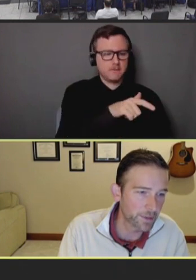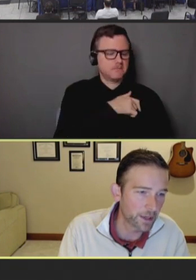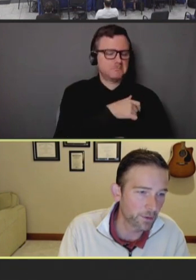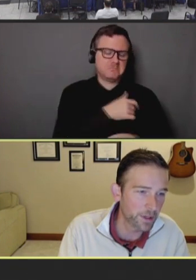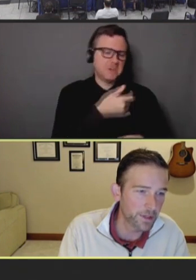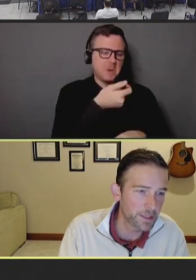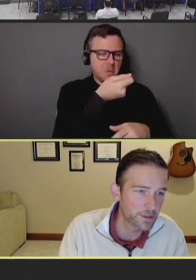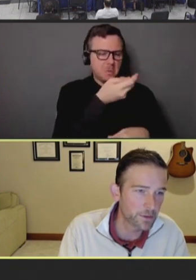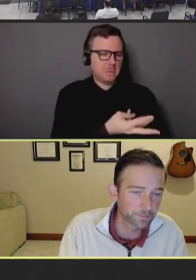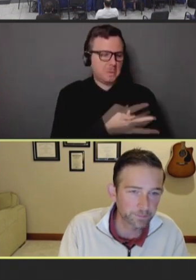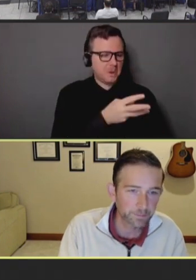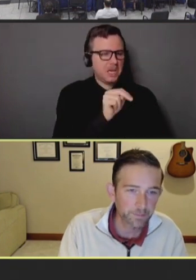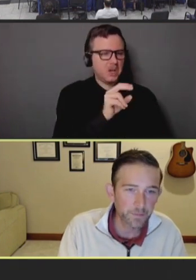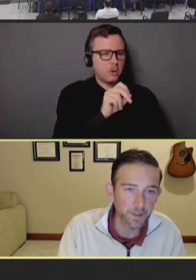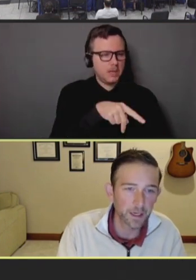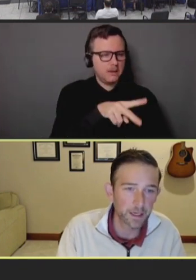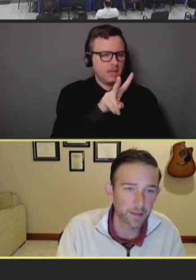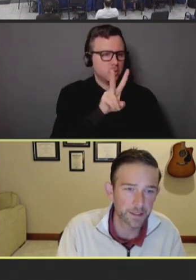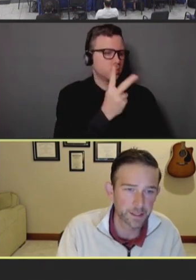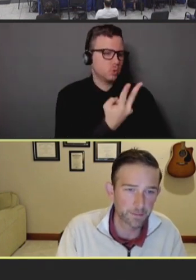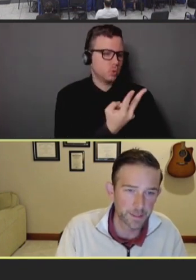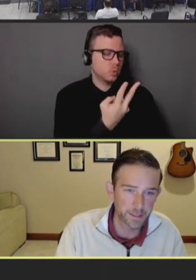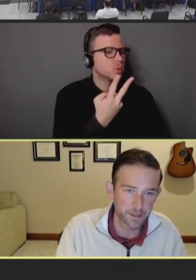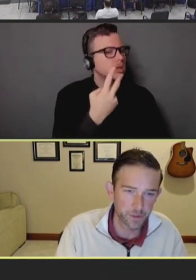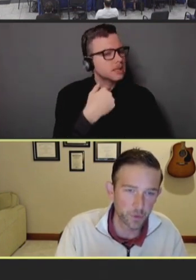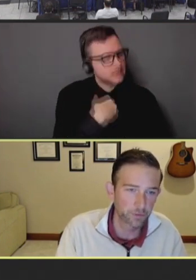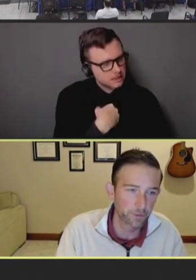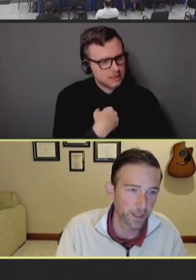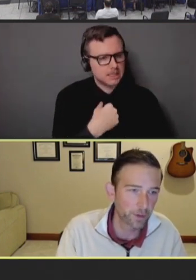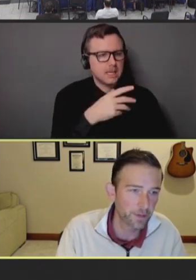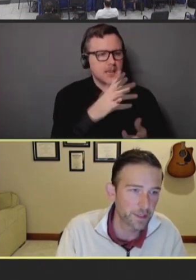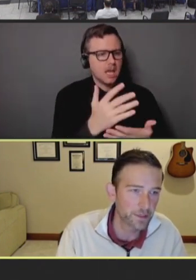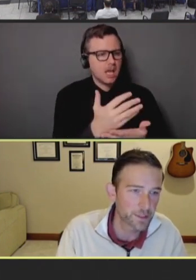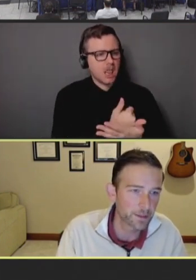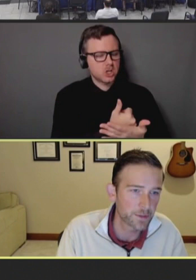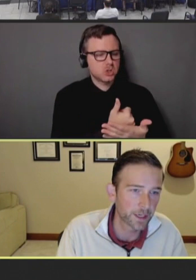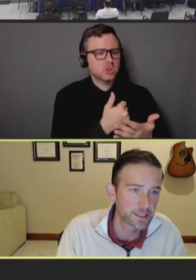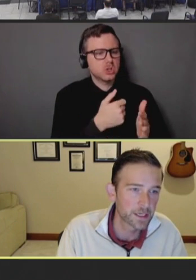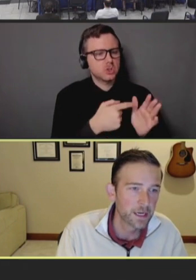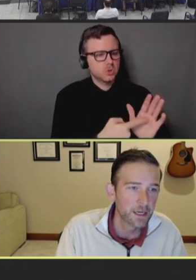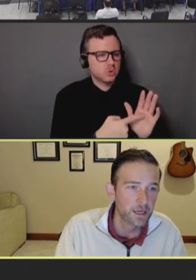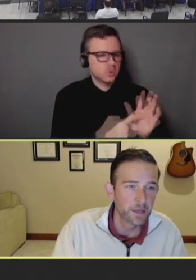the nOPV2 the sub -- the stool from the nOPV2 subjects.